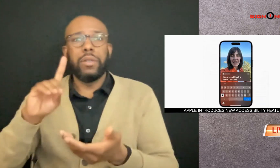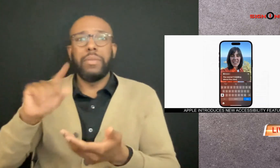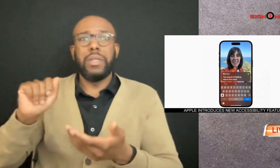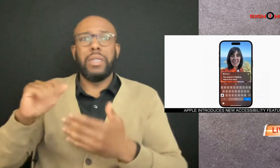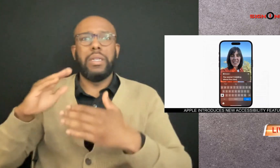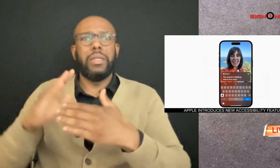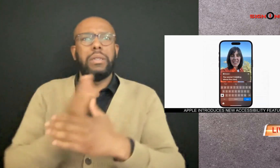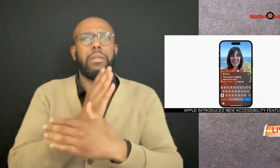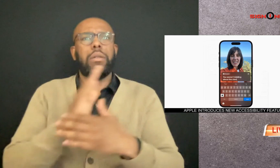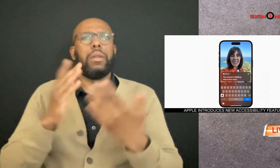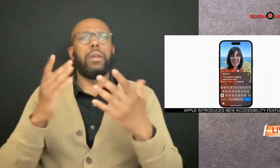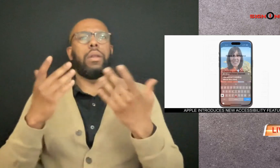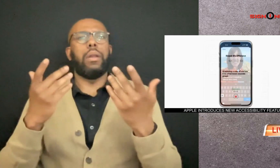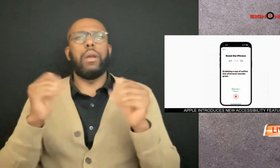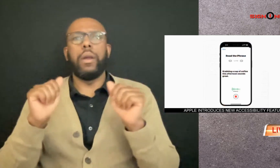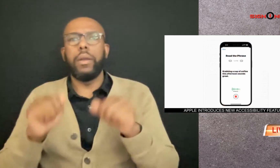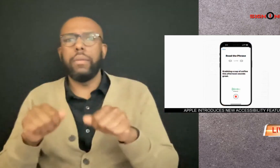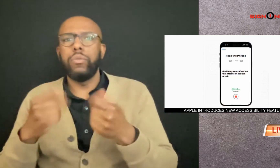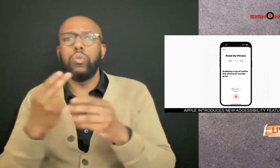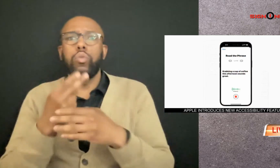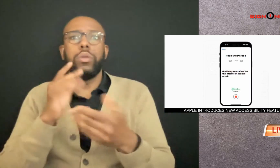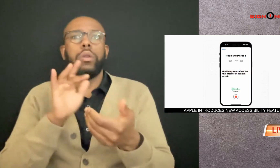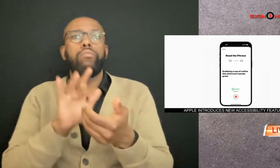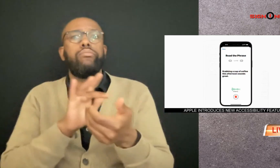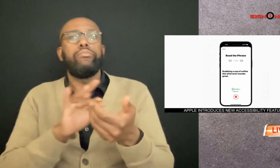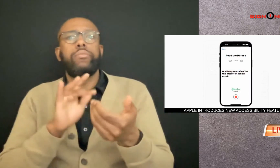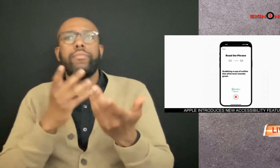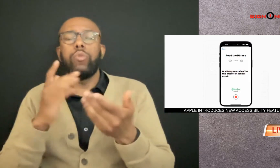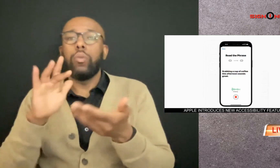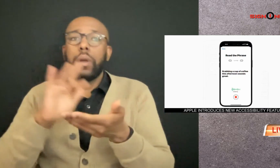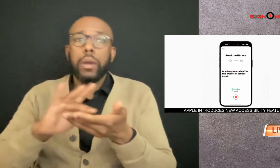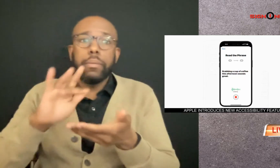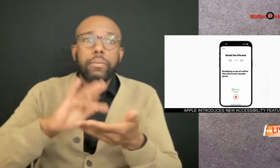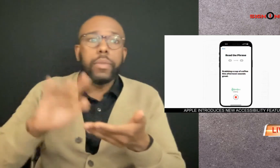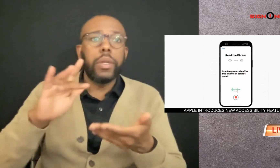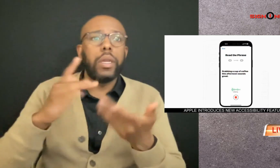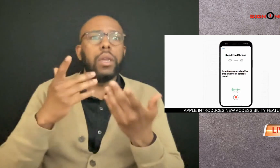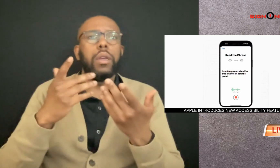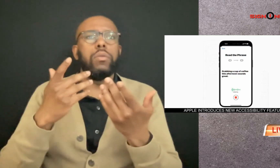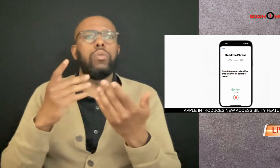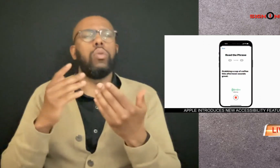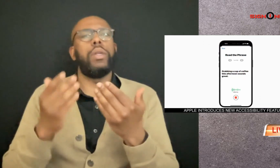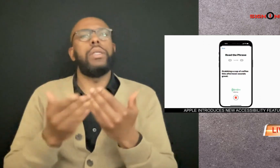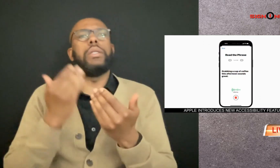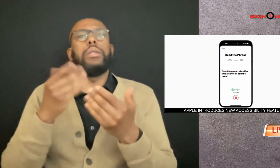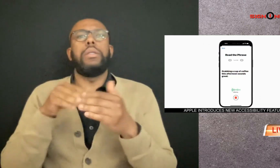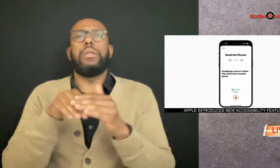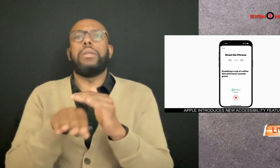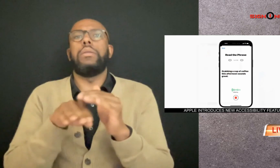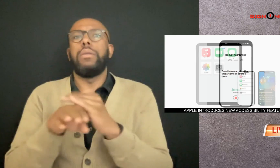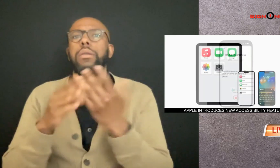users with cognitive disabilities will be able to use iPhones and iPads with greater